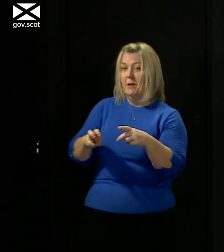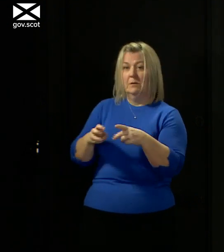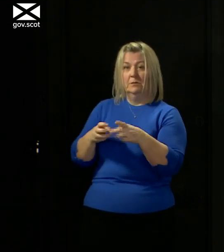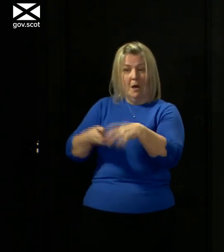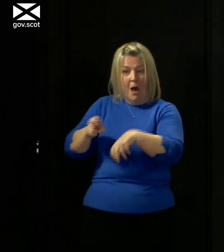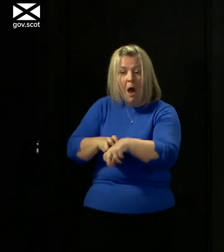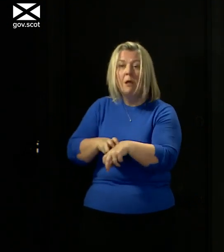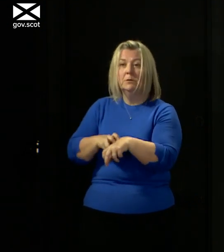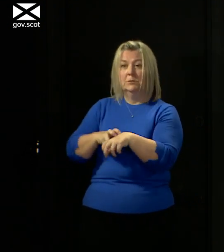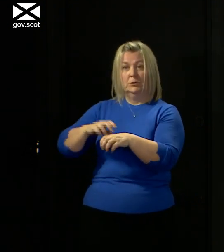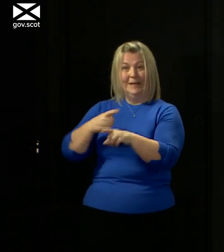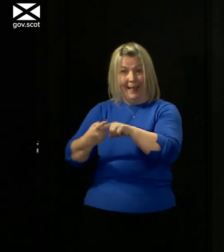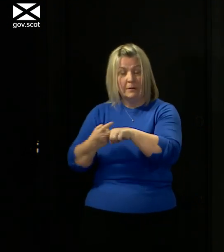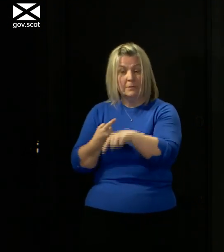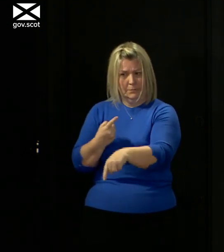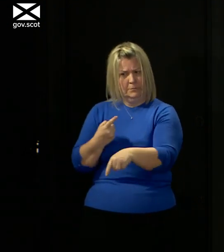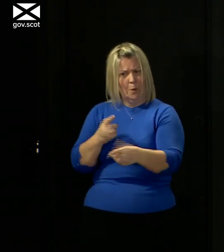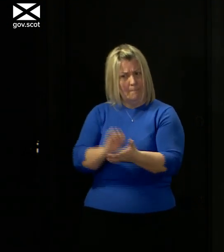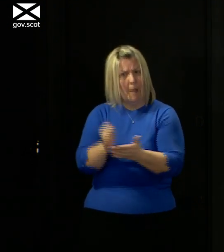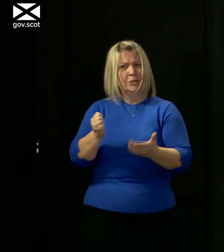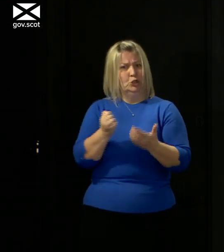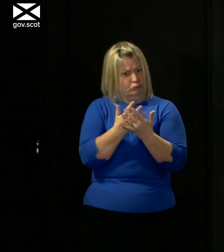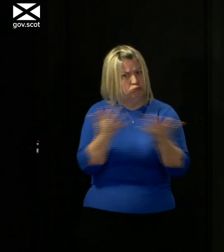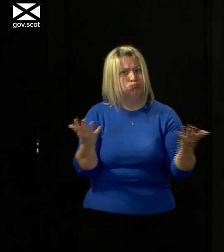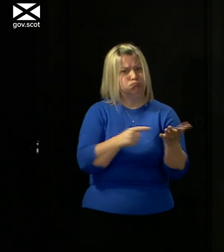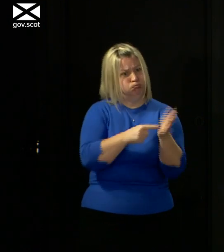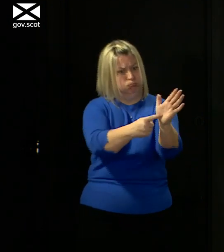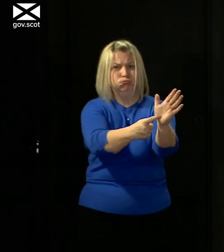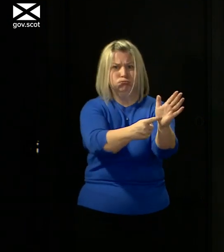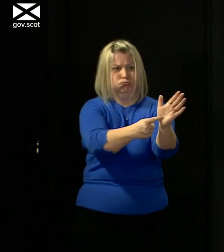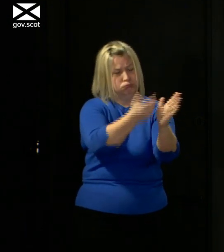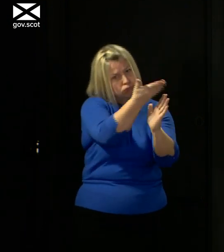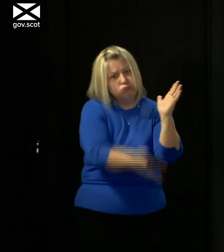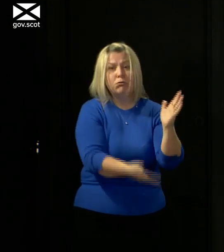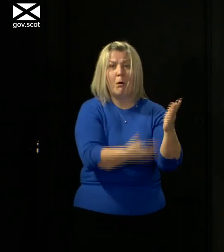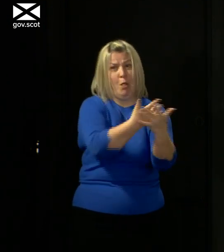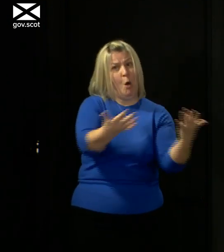we already publish cumulative figures for the number of care homes who have